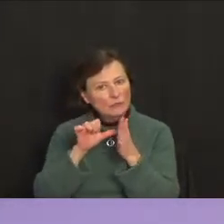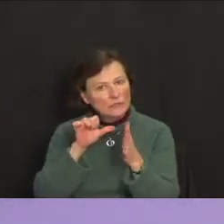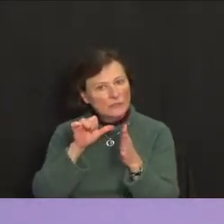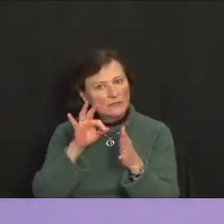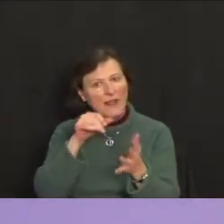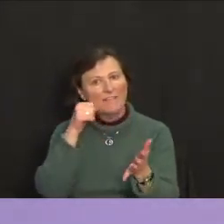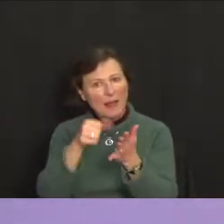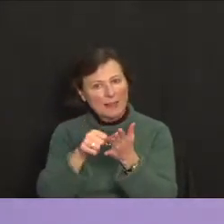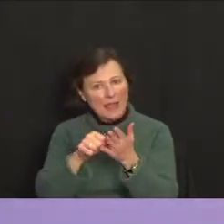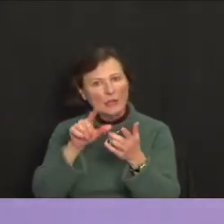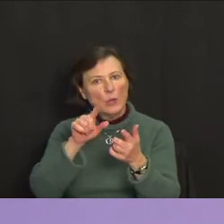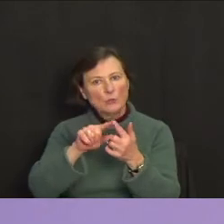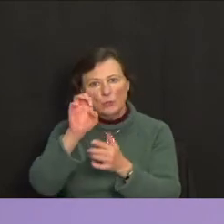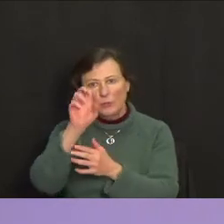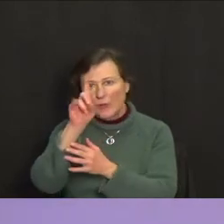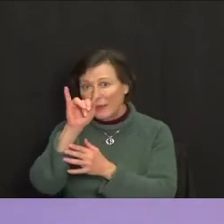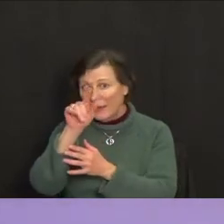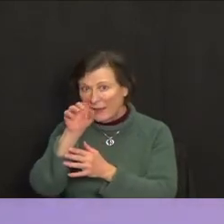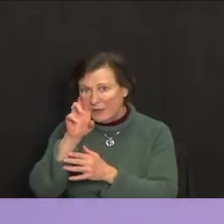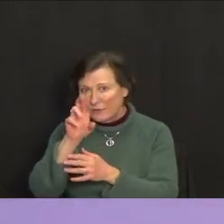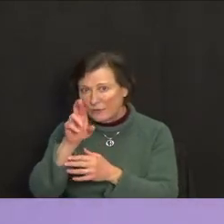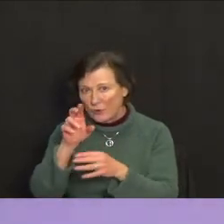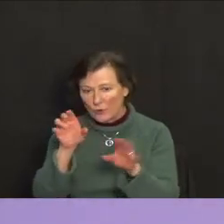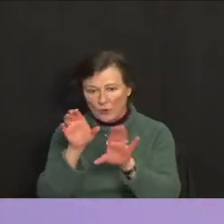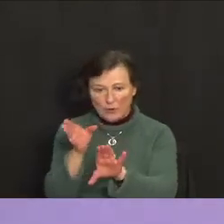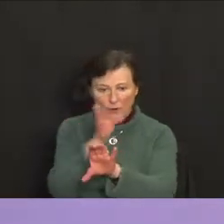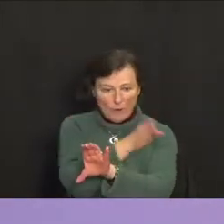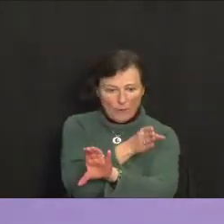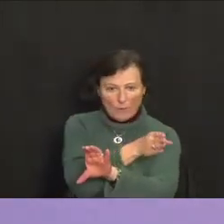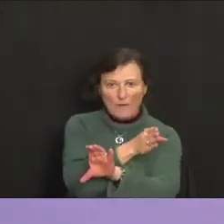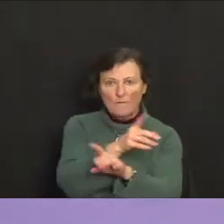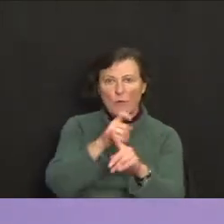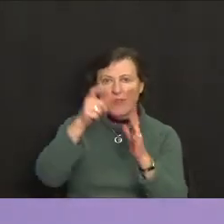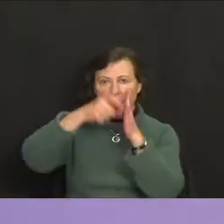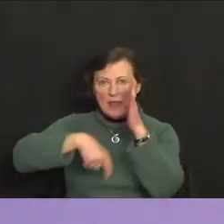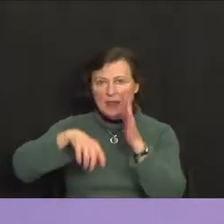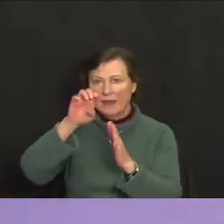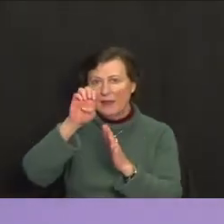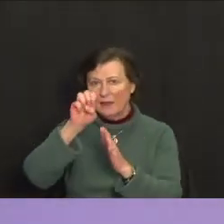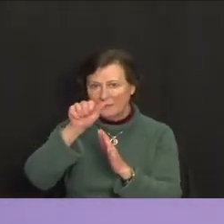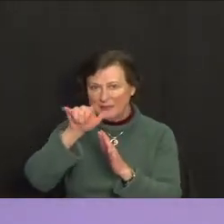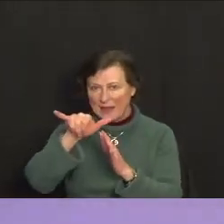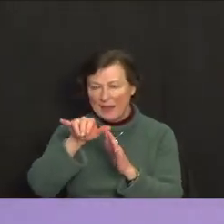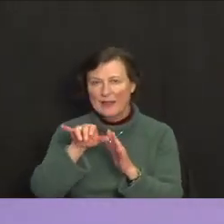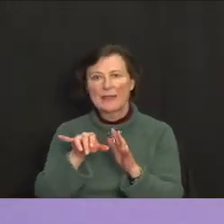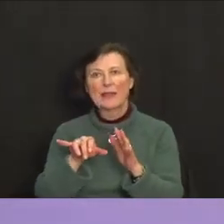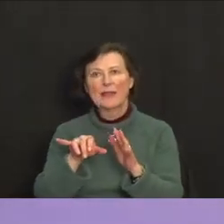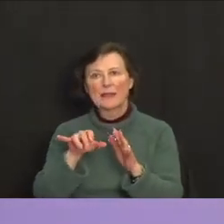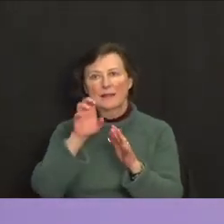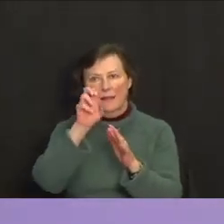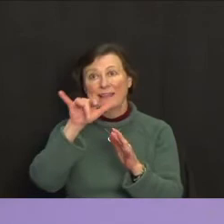the editor that came before the, that came before the essay...the essay that I had written, actually,